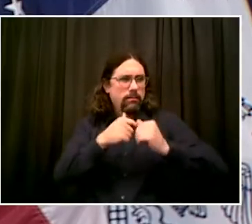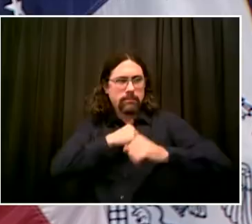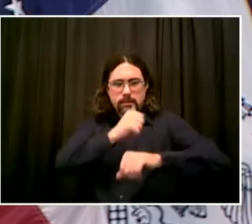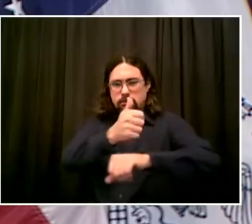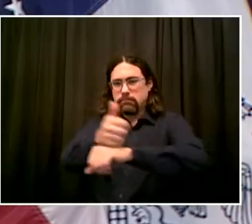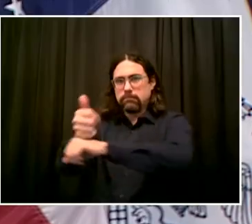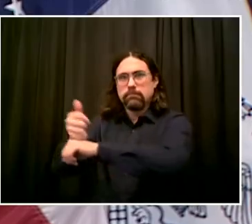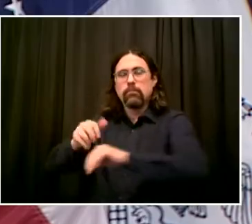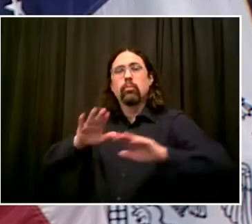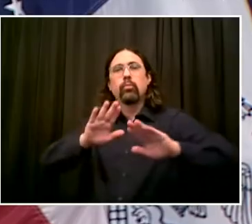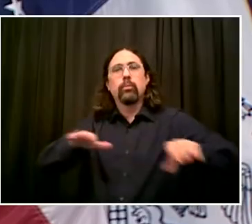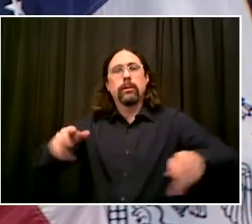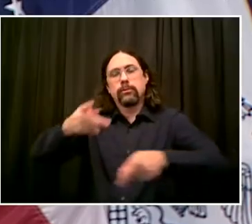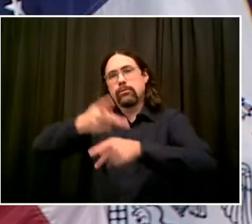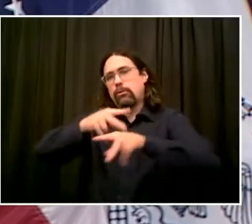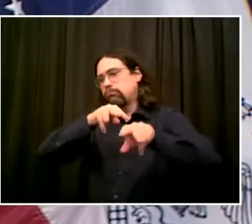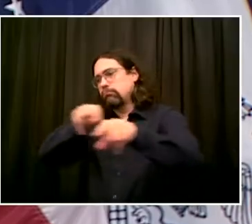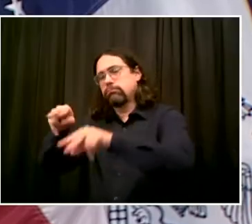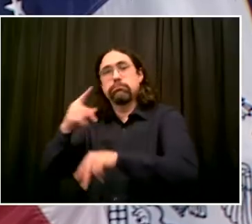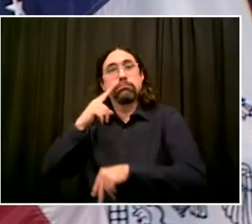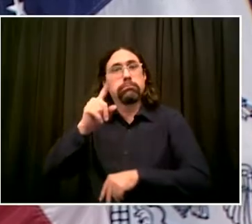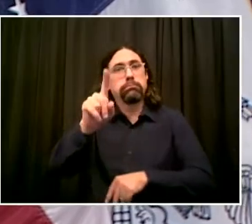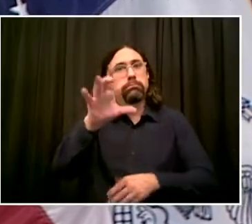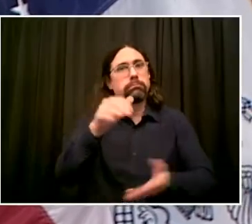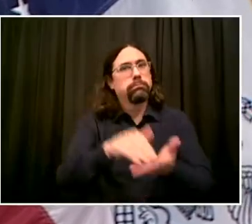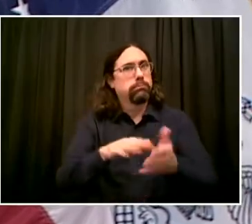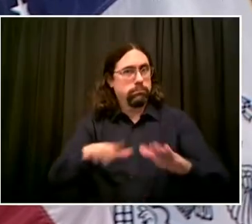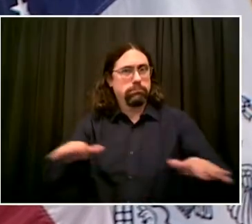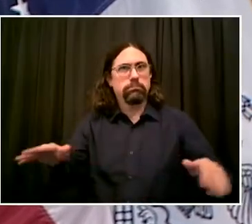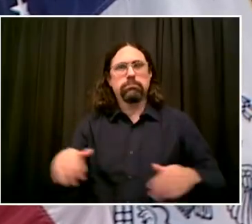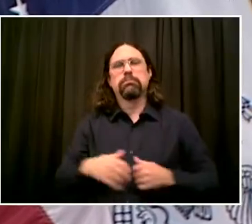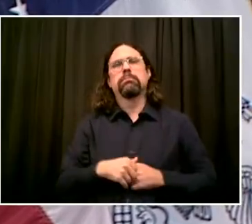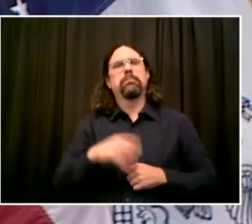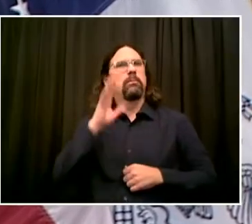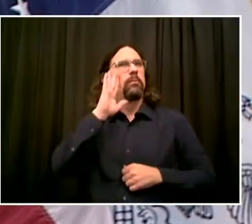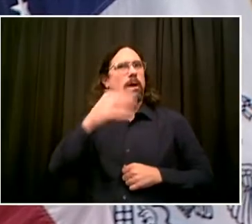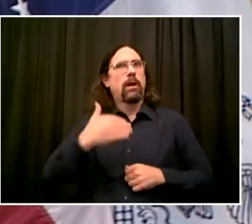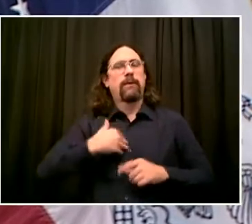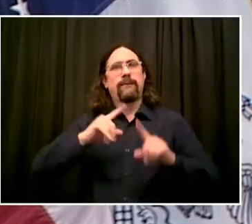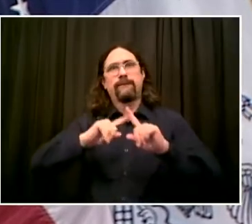CHILDREN, INCLUDING PRESCHOOLERS AND SCHOOL-AGED CHILDREN,